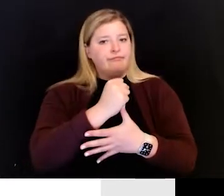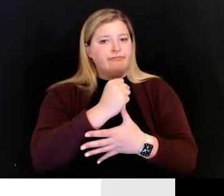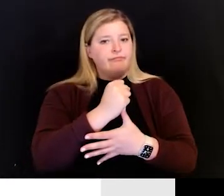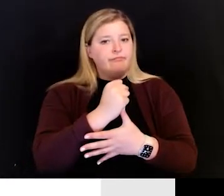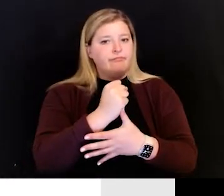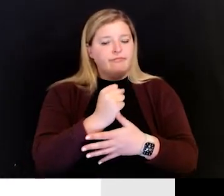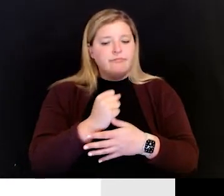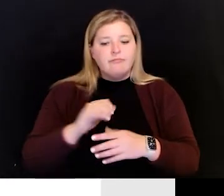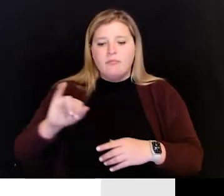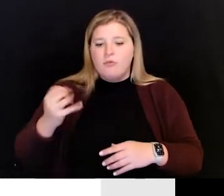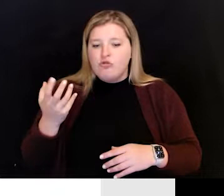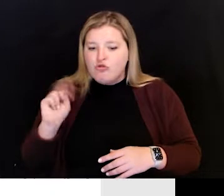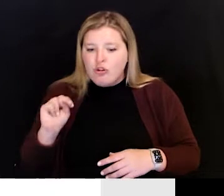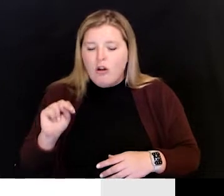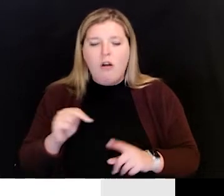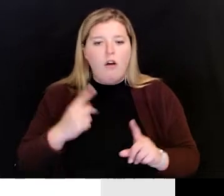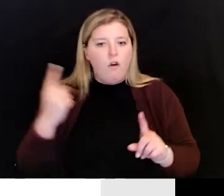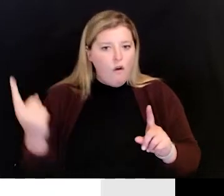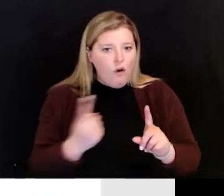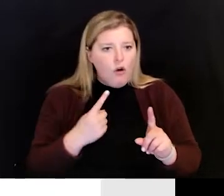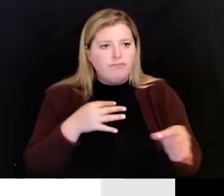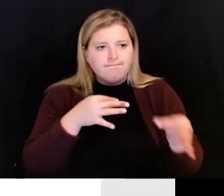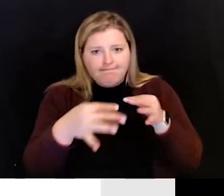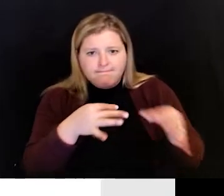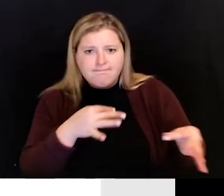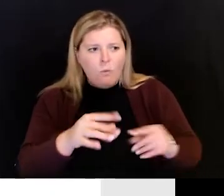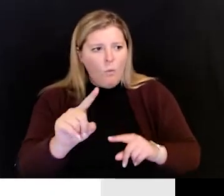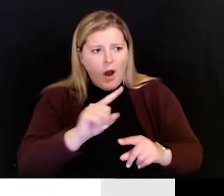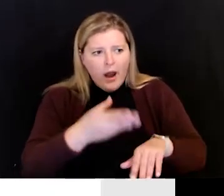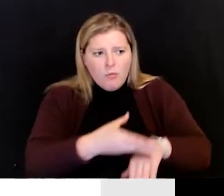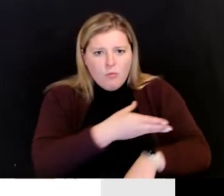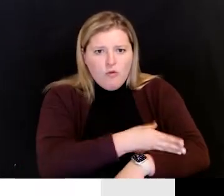all of the significant areas for improvement that we had.